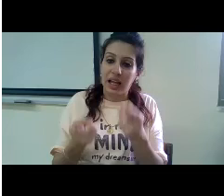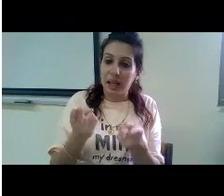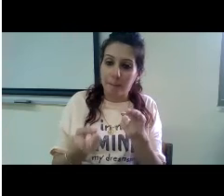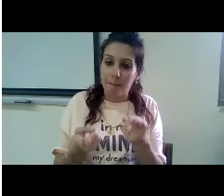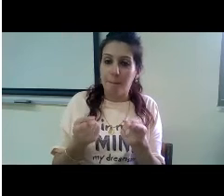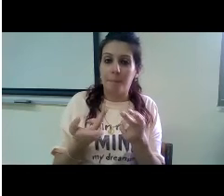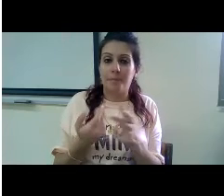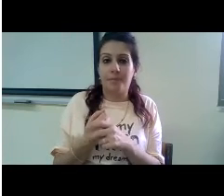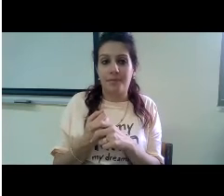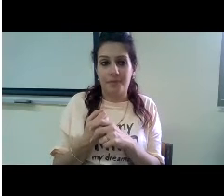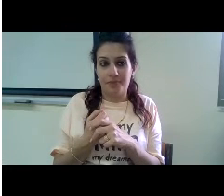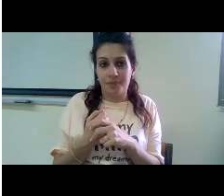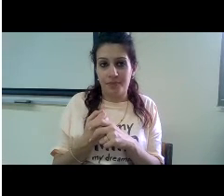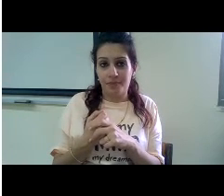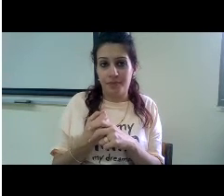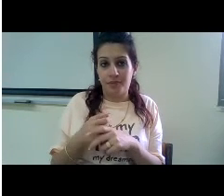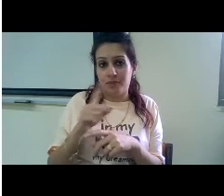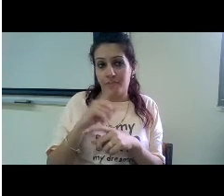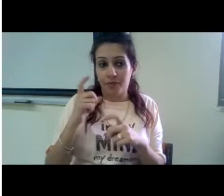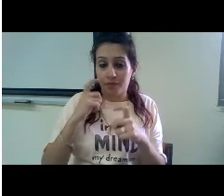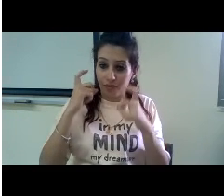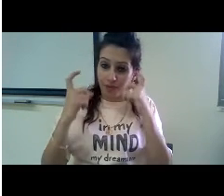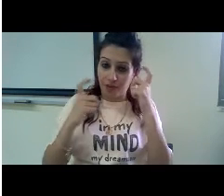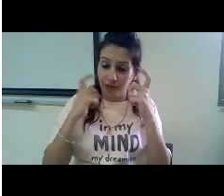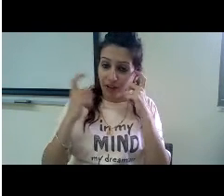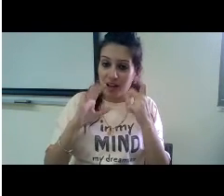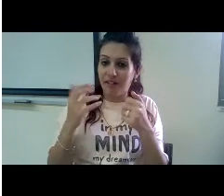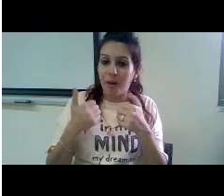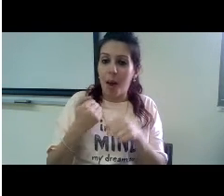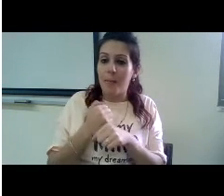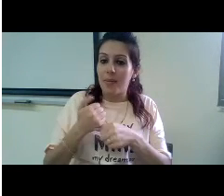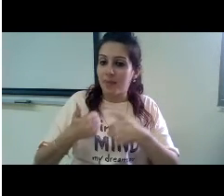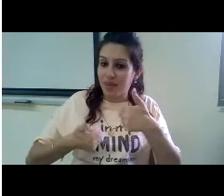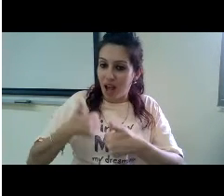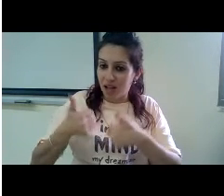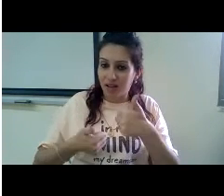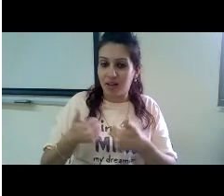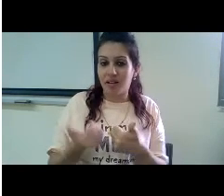And for this, although my task was to talk about the support needs of parents,